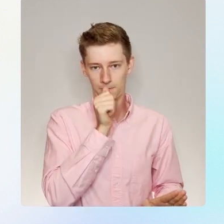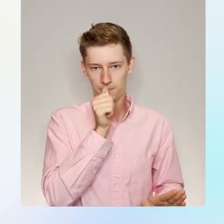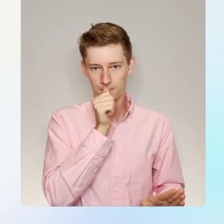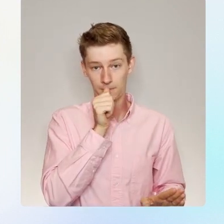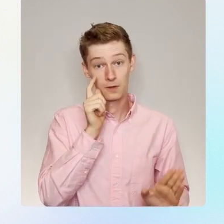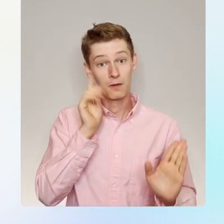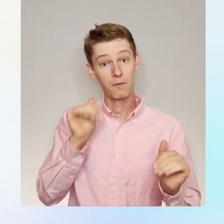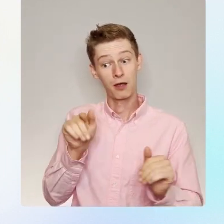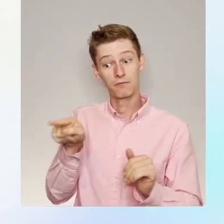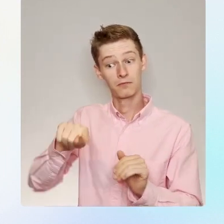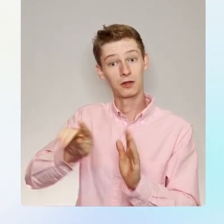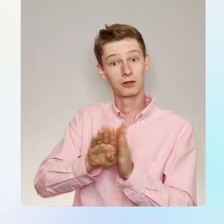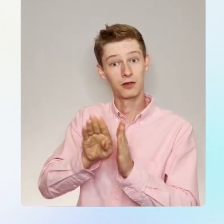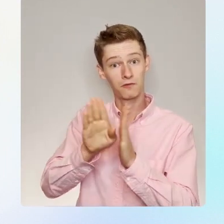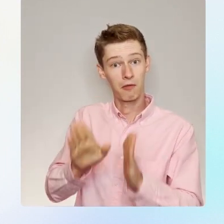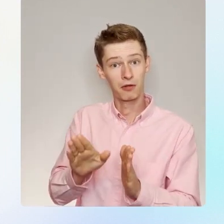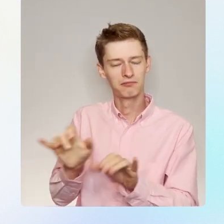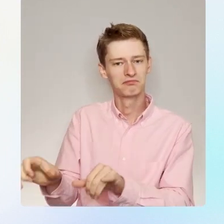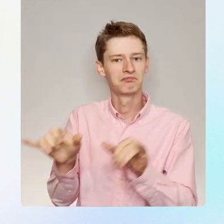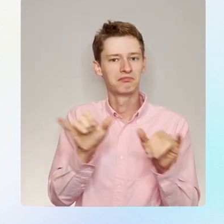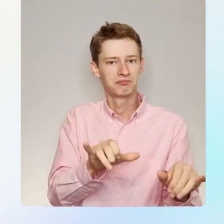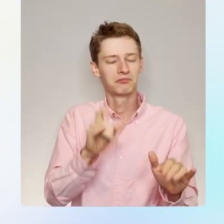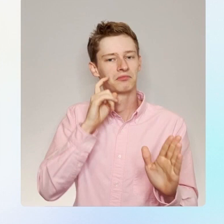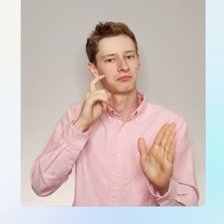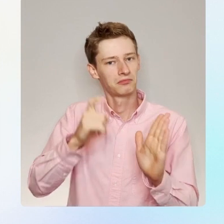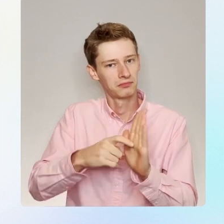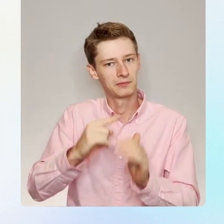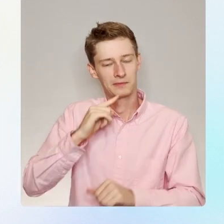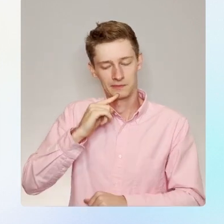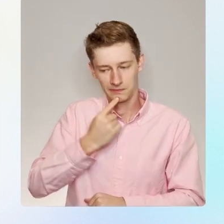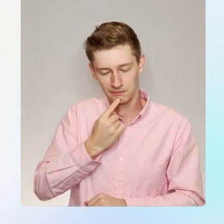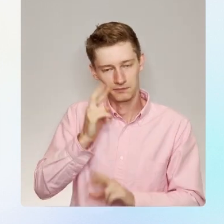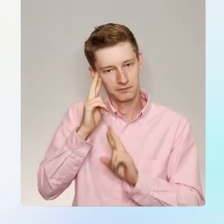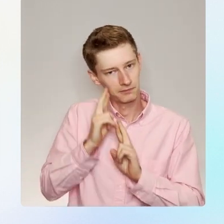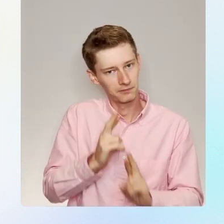for our ecosystem to take consumer privacy seriously also.